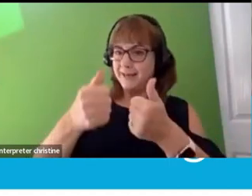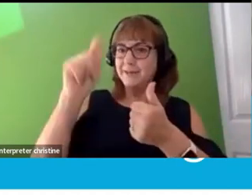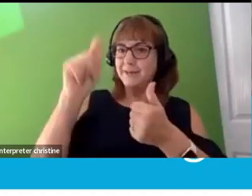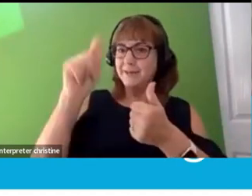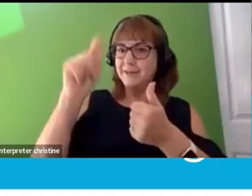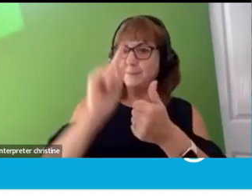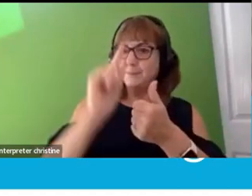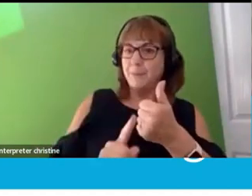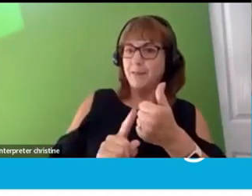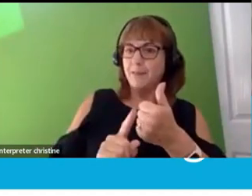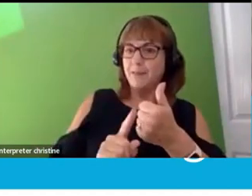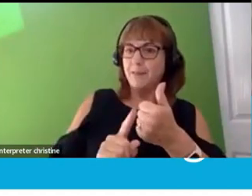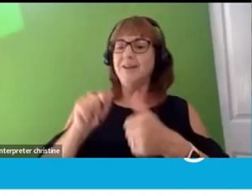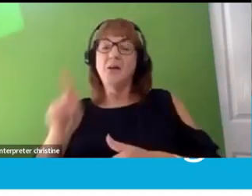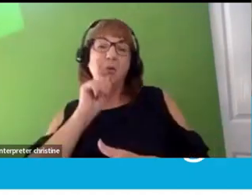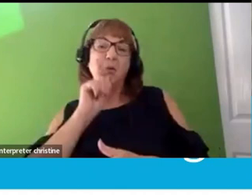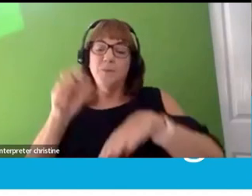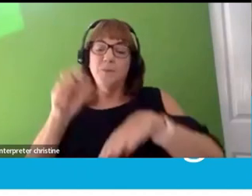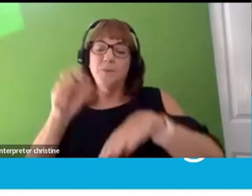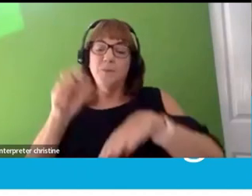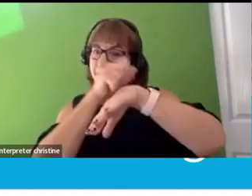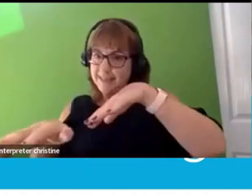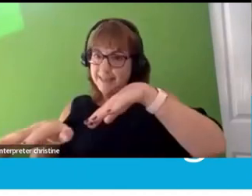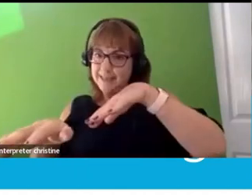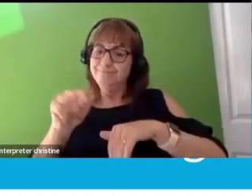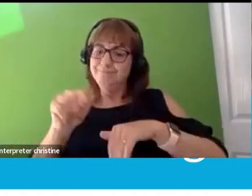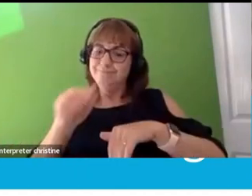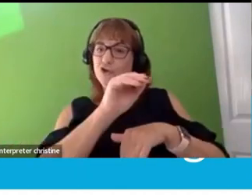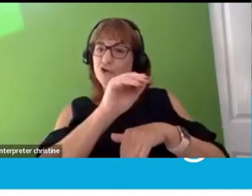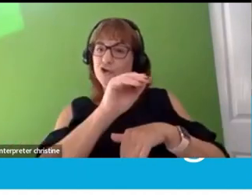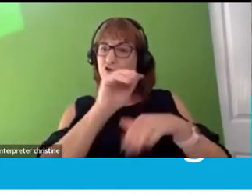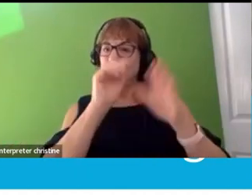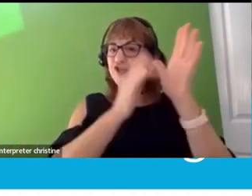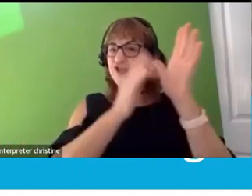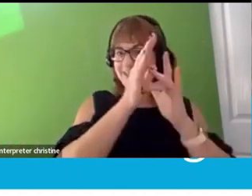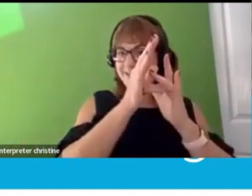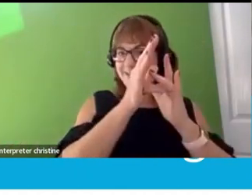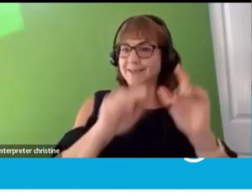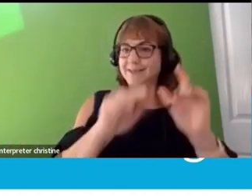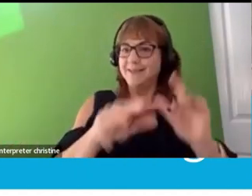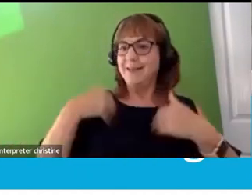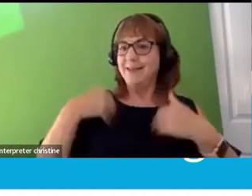a massive impact on us in terms of attachment and processing and, you know, I mean there's so much